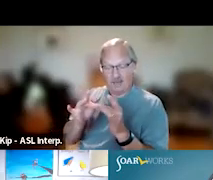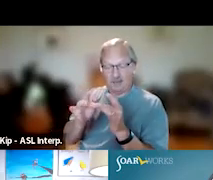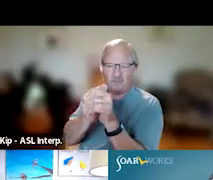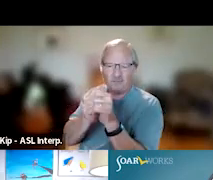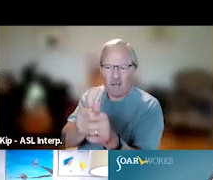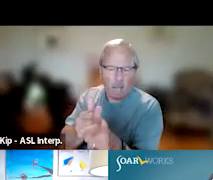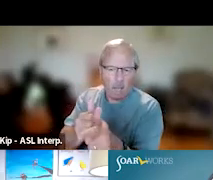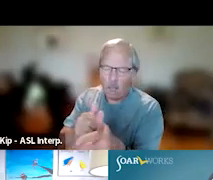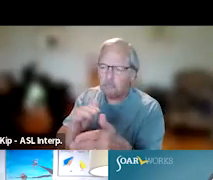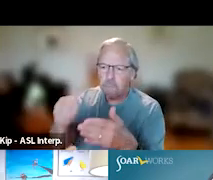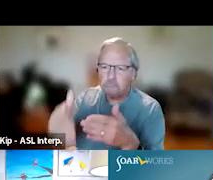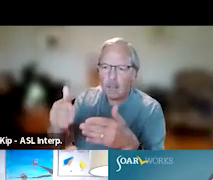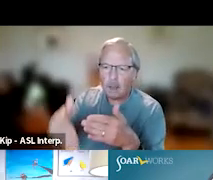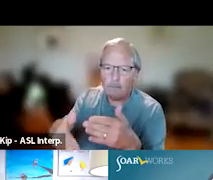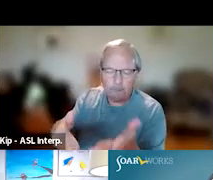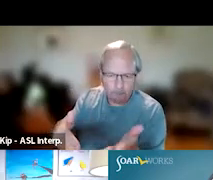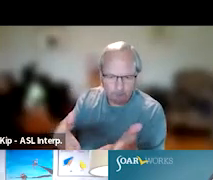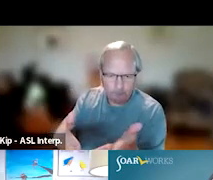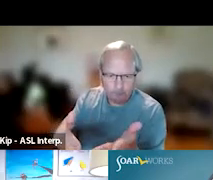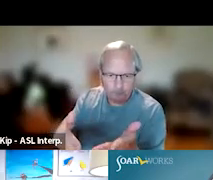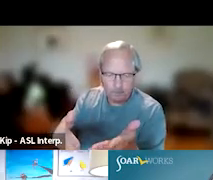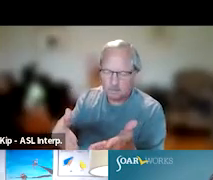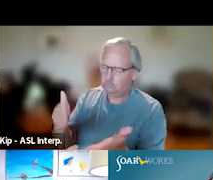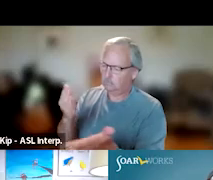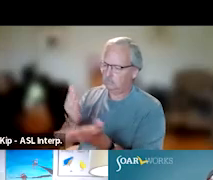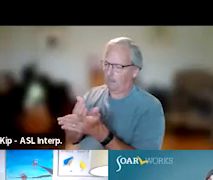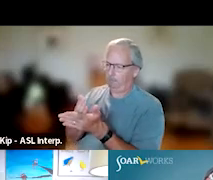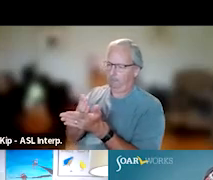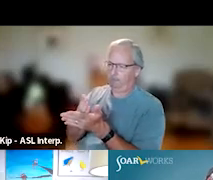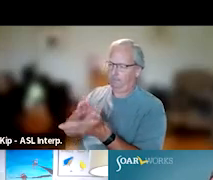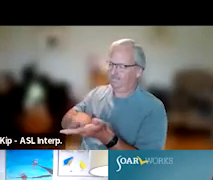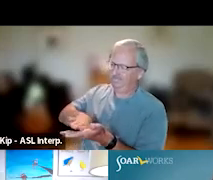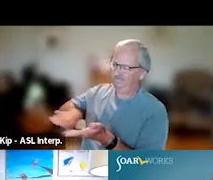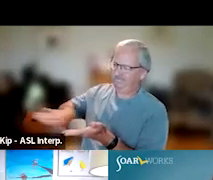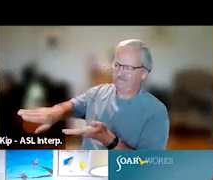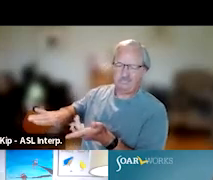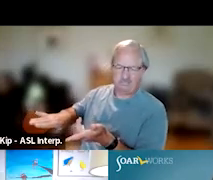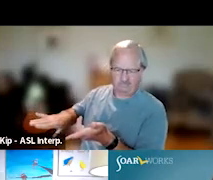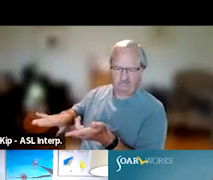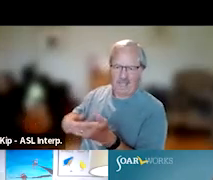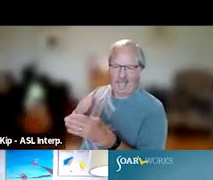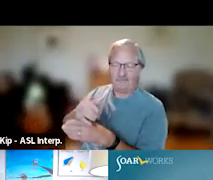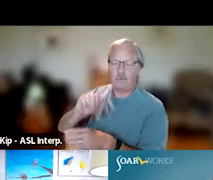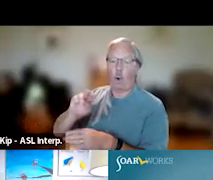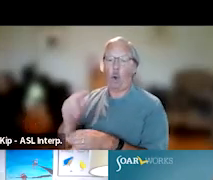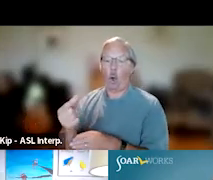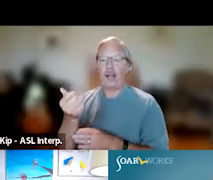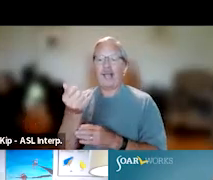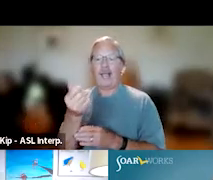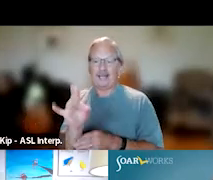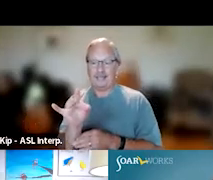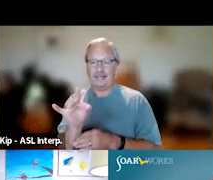will be discontinued and decommissioned after August 18th, on or after August 18th.